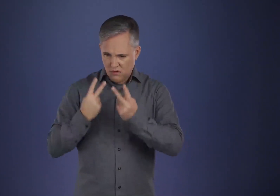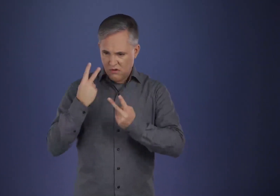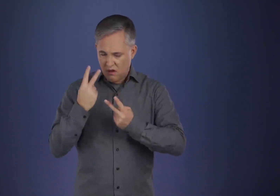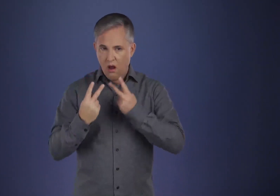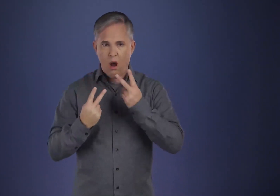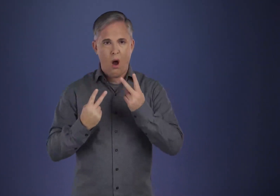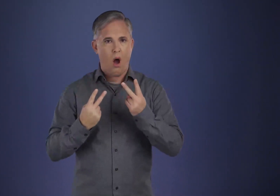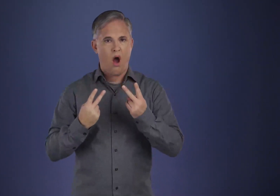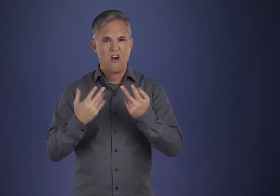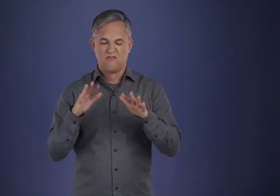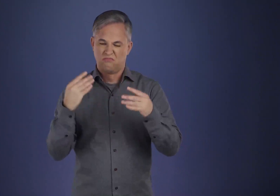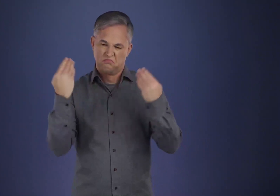but I’ve changed my mind.